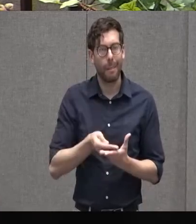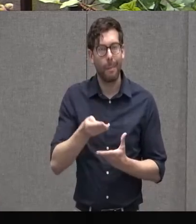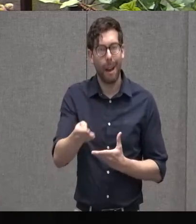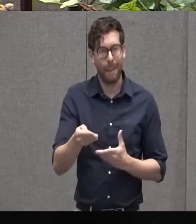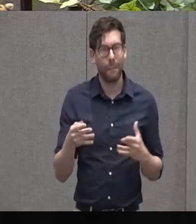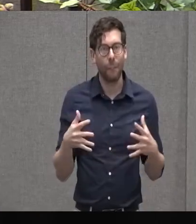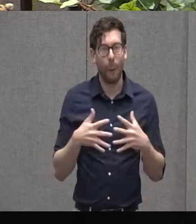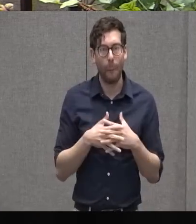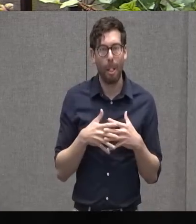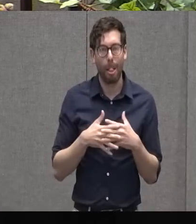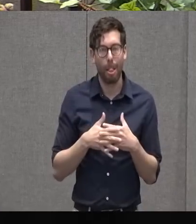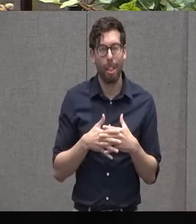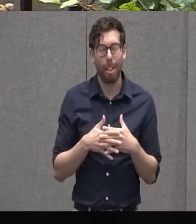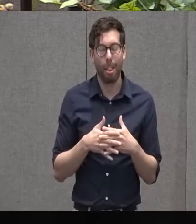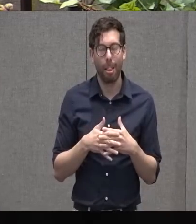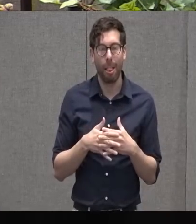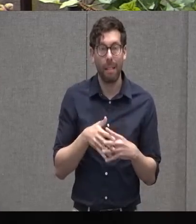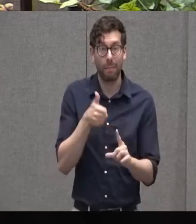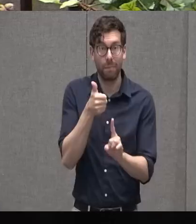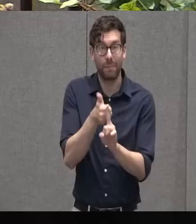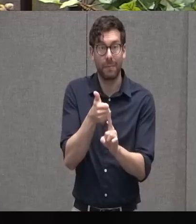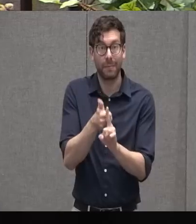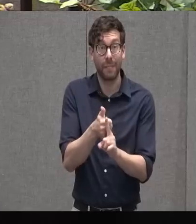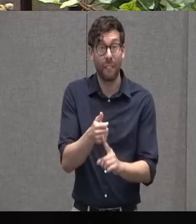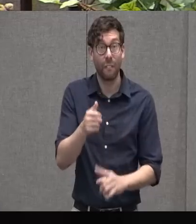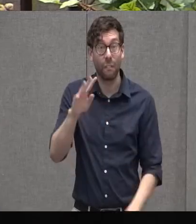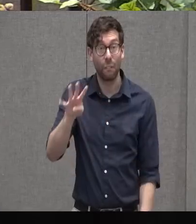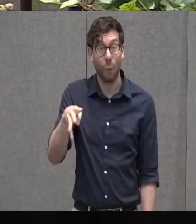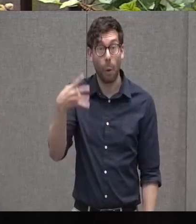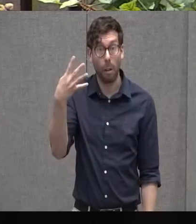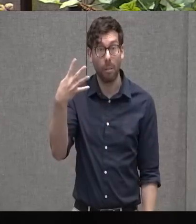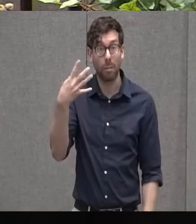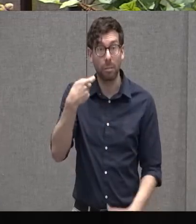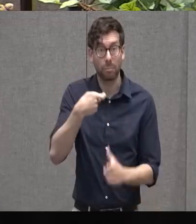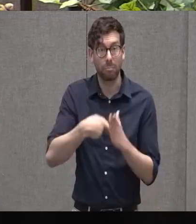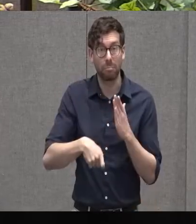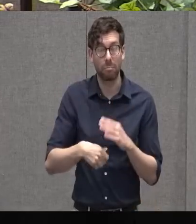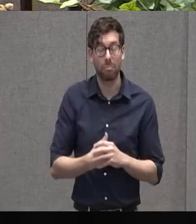This football is $4, one, two, three, four.